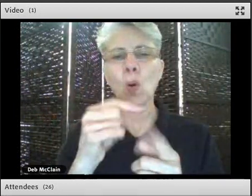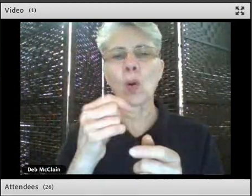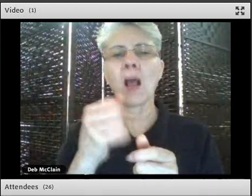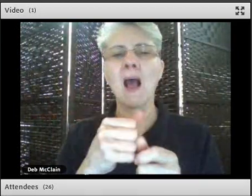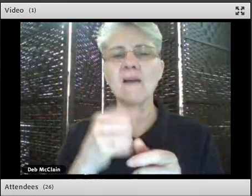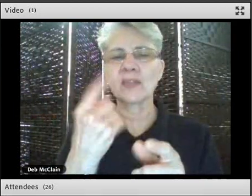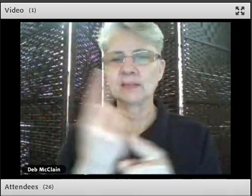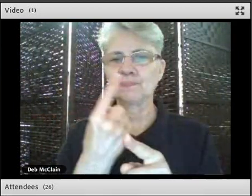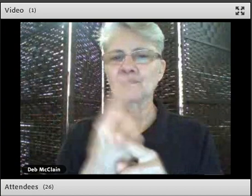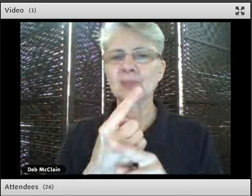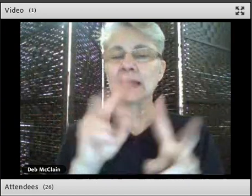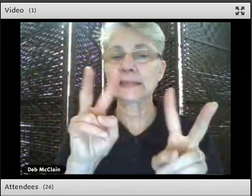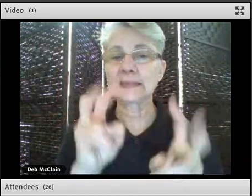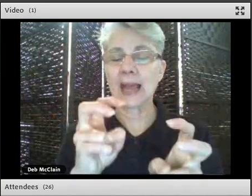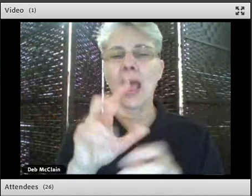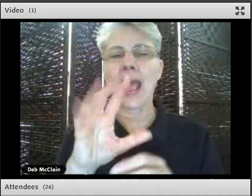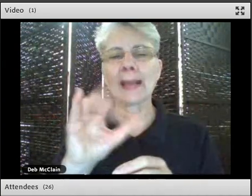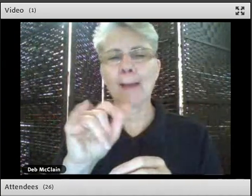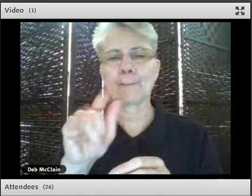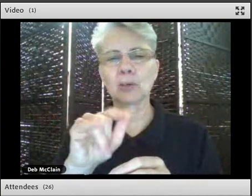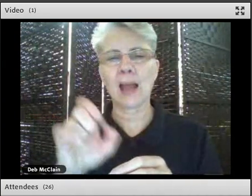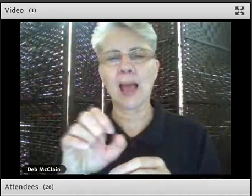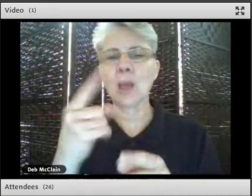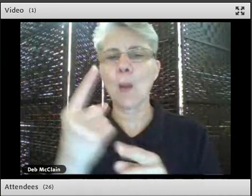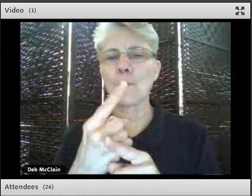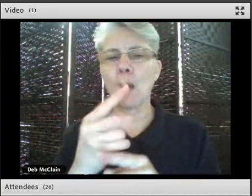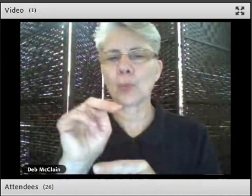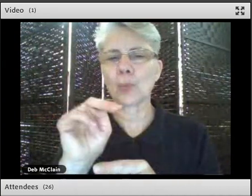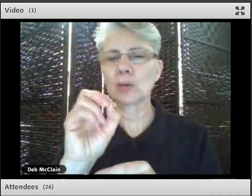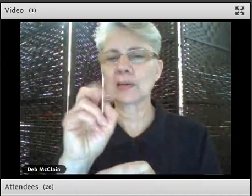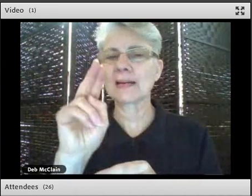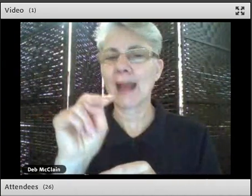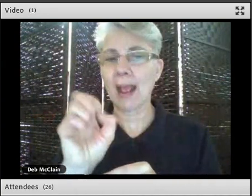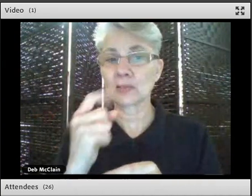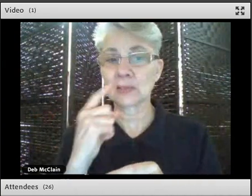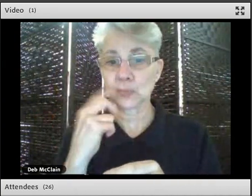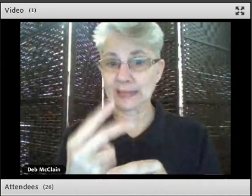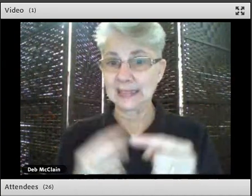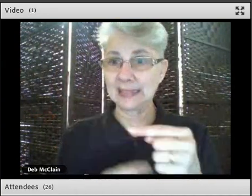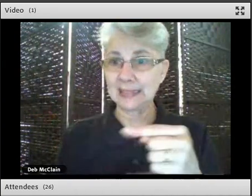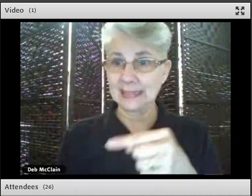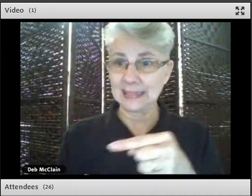And so what we see here with these two examples, it fits both of them, actually,